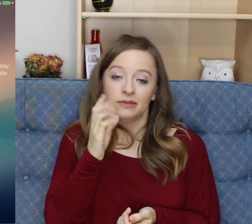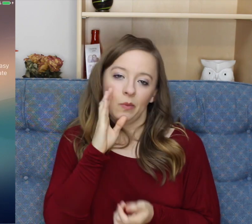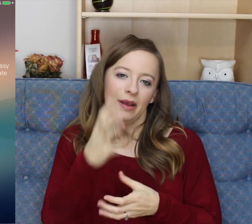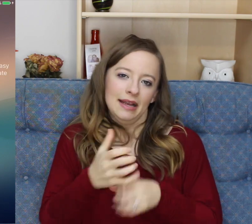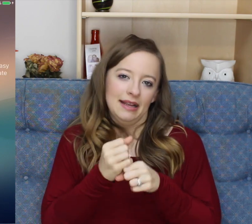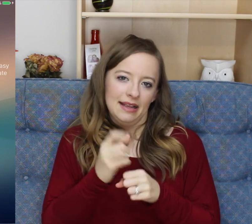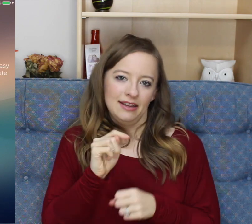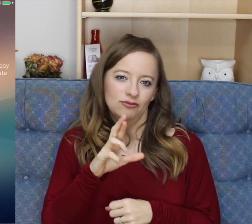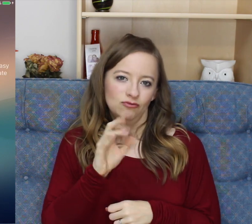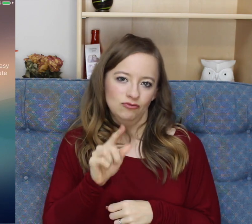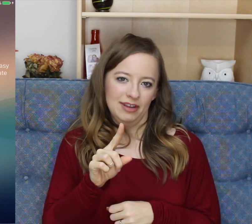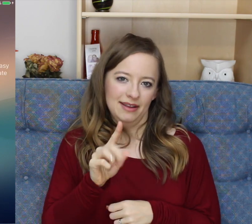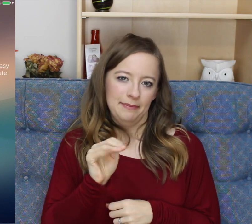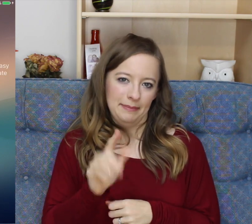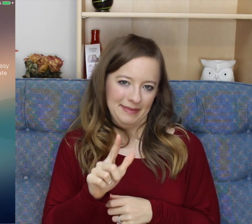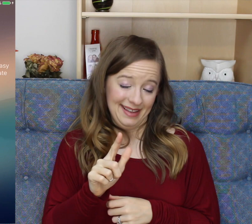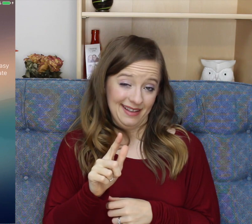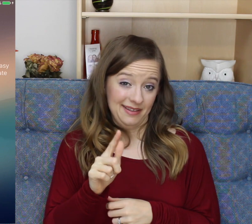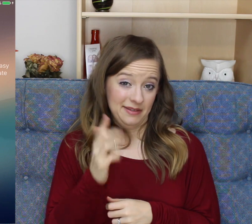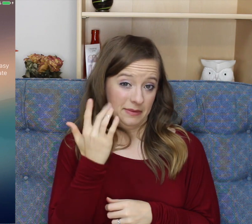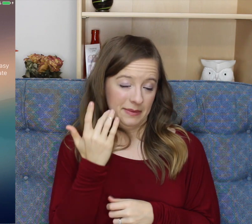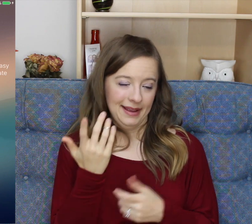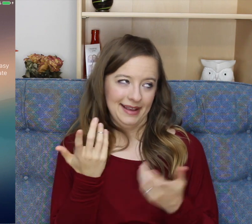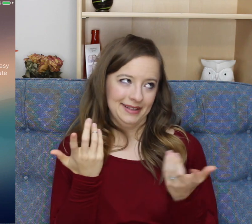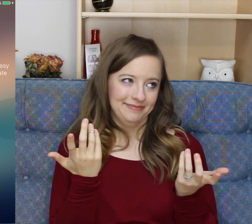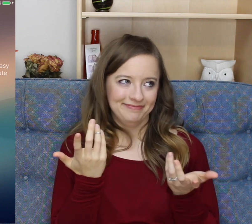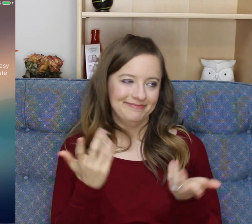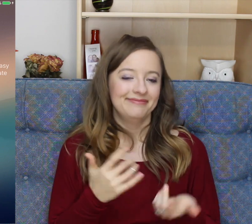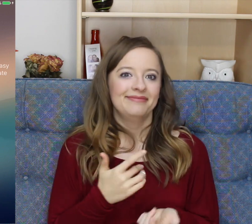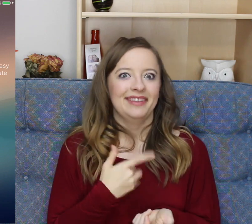We just... we're gonna be getting a treadmill actually because